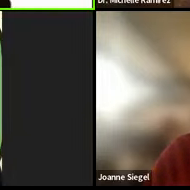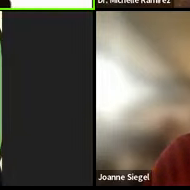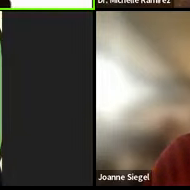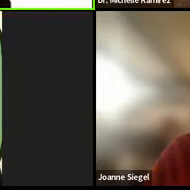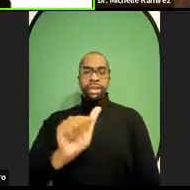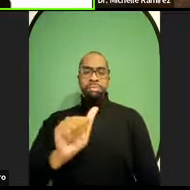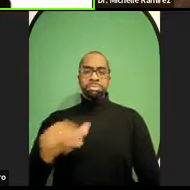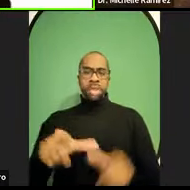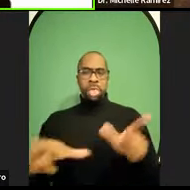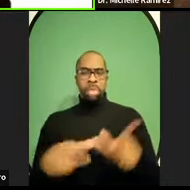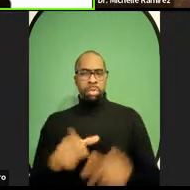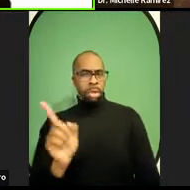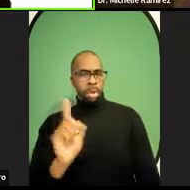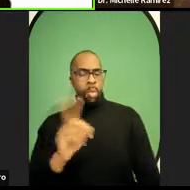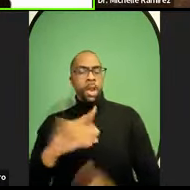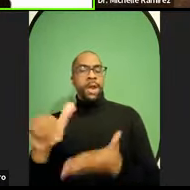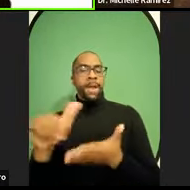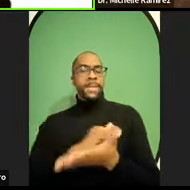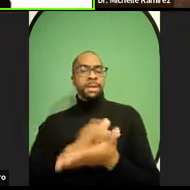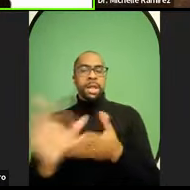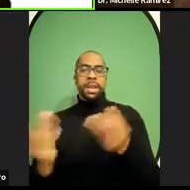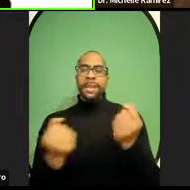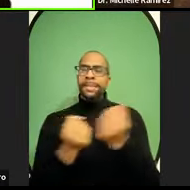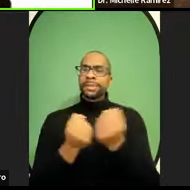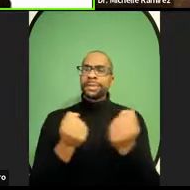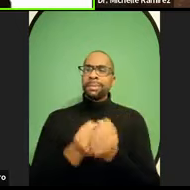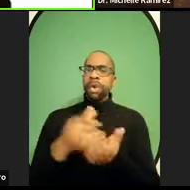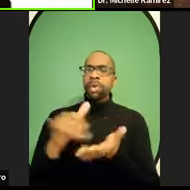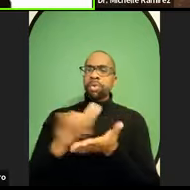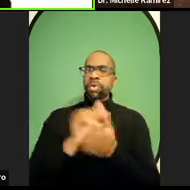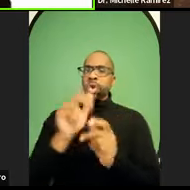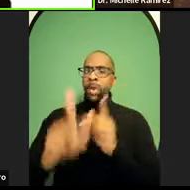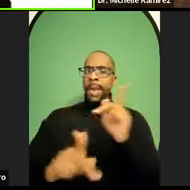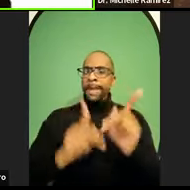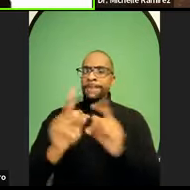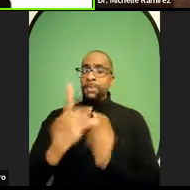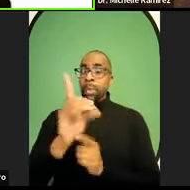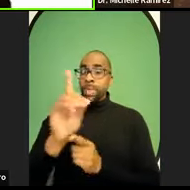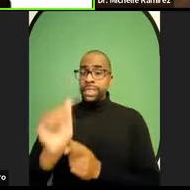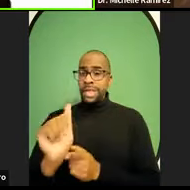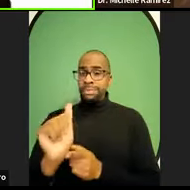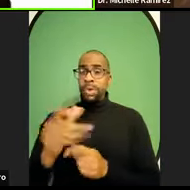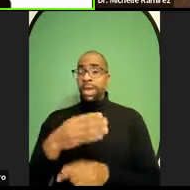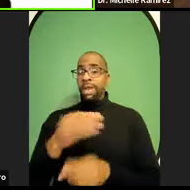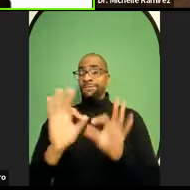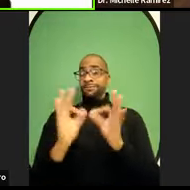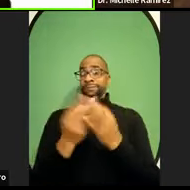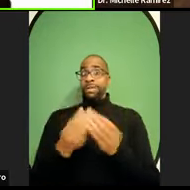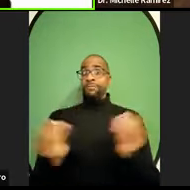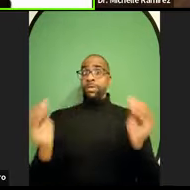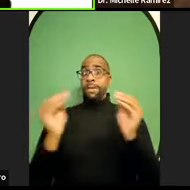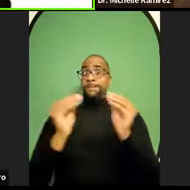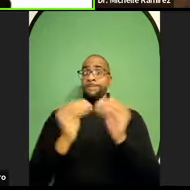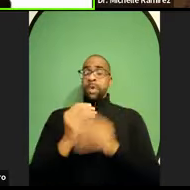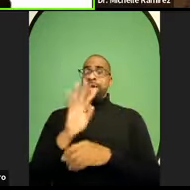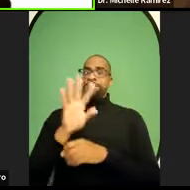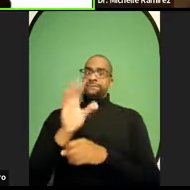is a multi service agency. y located in manhattan, that located in manhattan, that has been supporting New Yorkers with disability New Yorkers with disabilities and their families for more than 40 years.